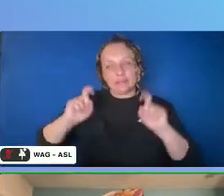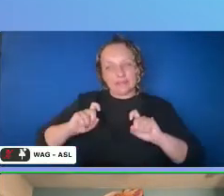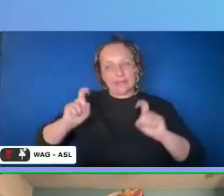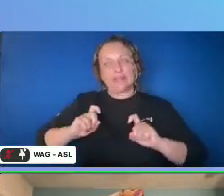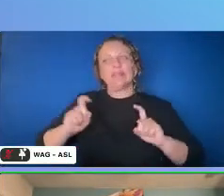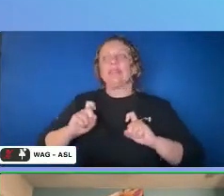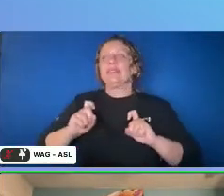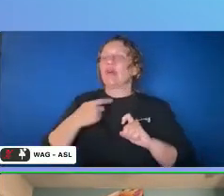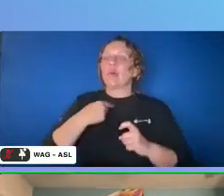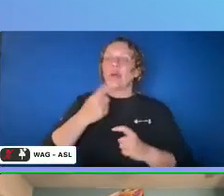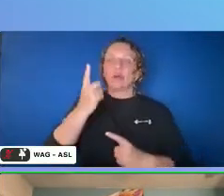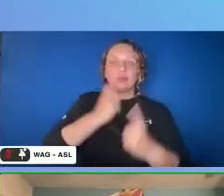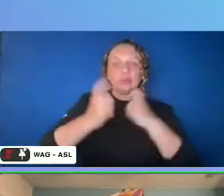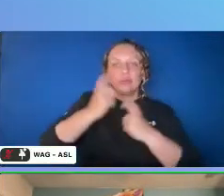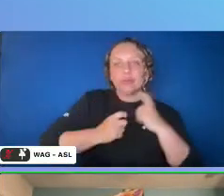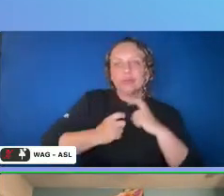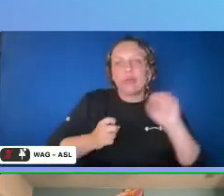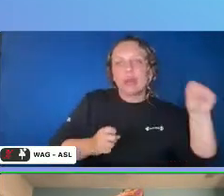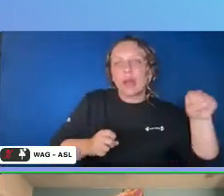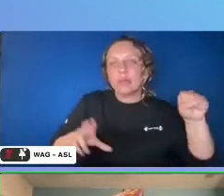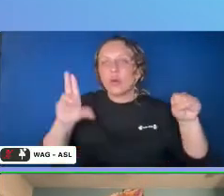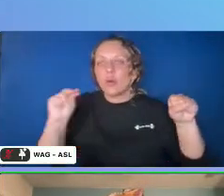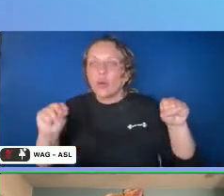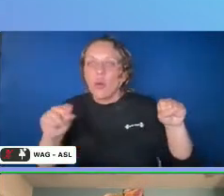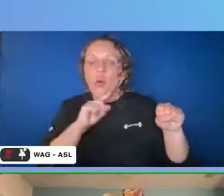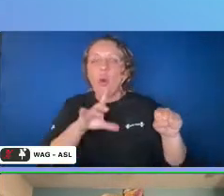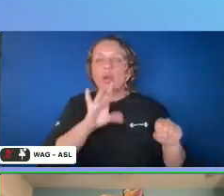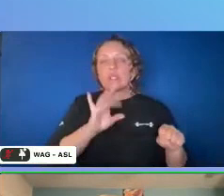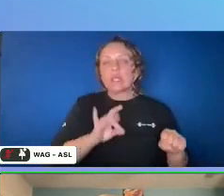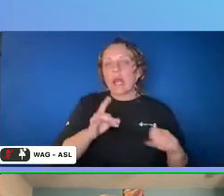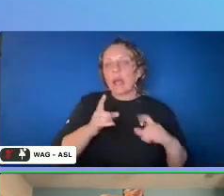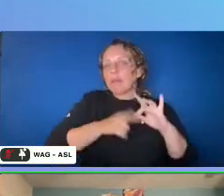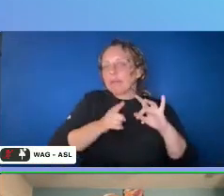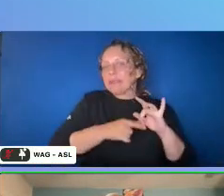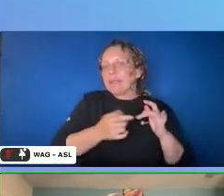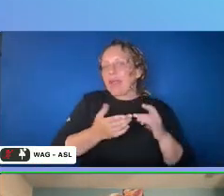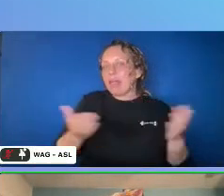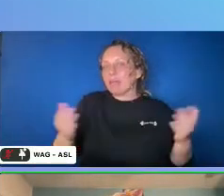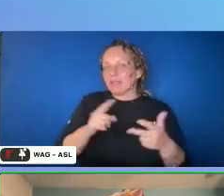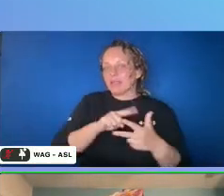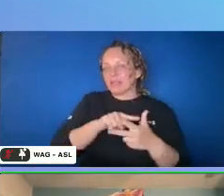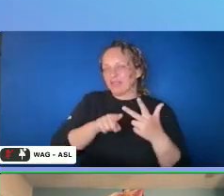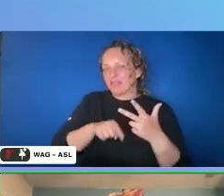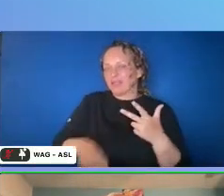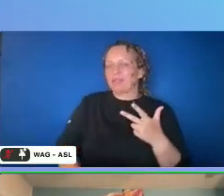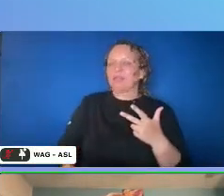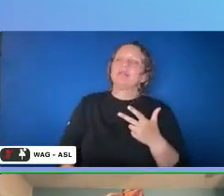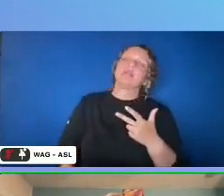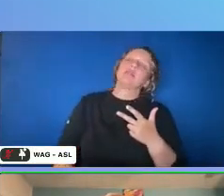Oftentimes yes or no, or select missing elements. A lot of them are equipped with